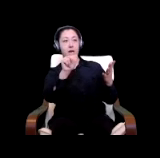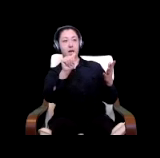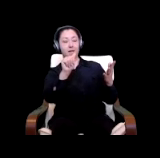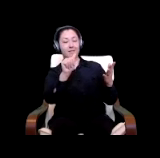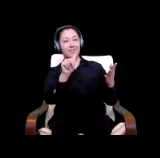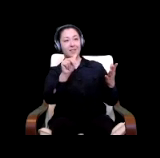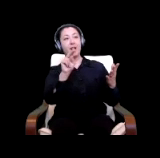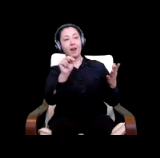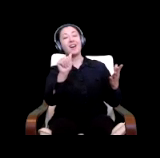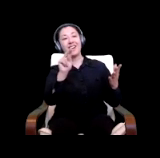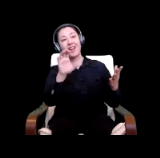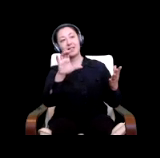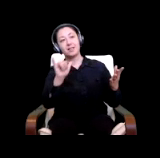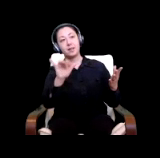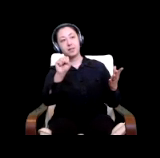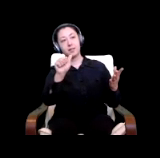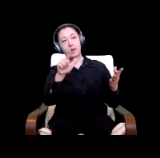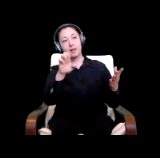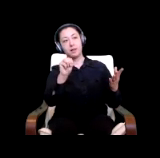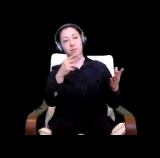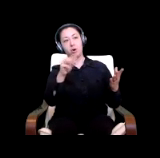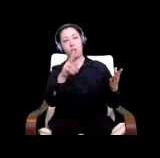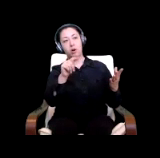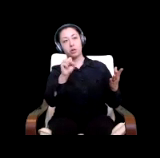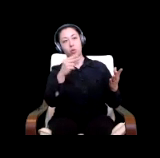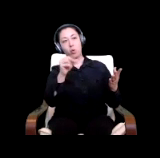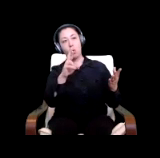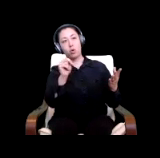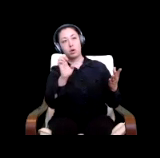and a parent of a 31-year-old with CHARGE.